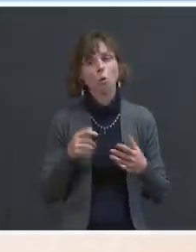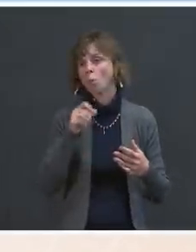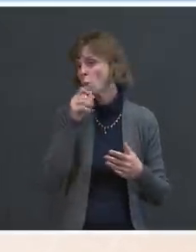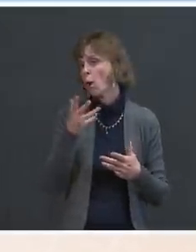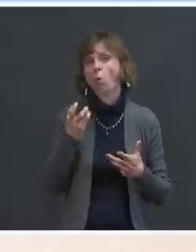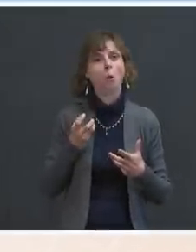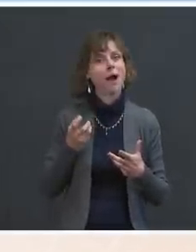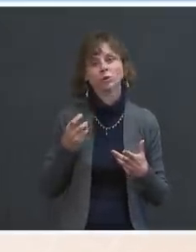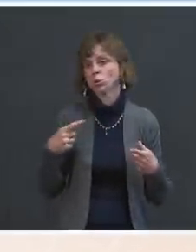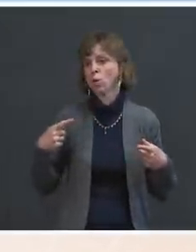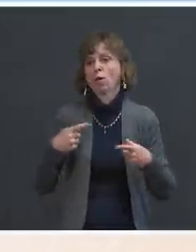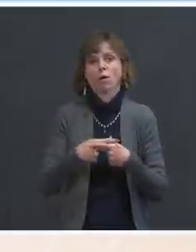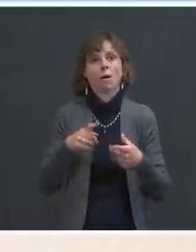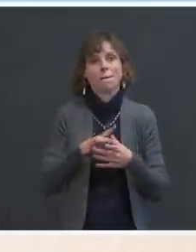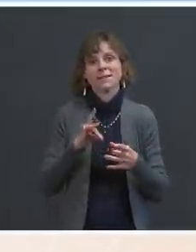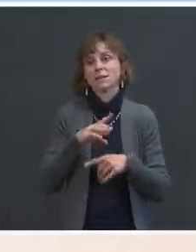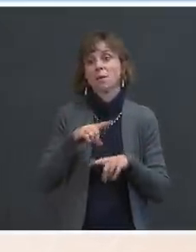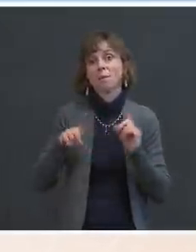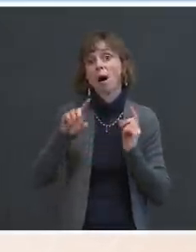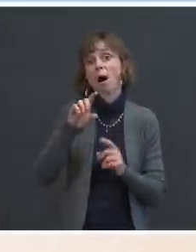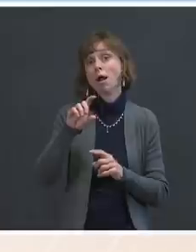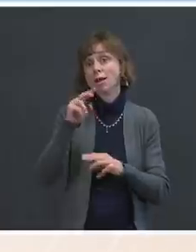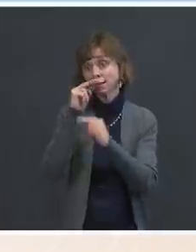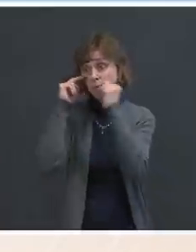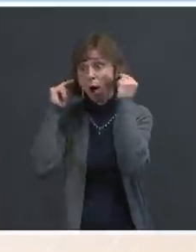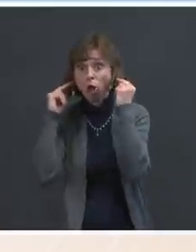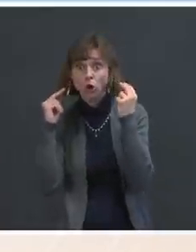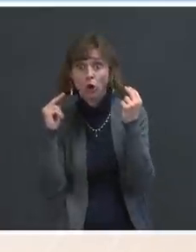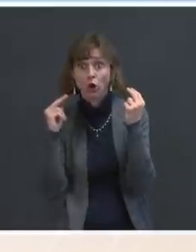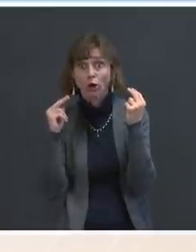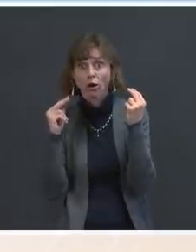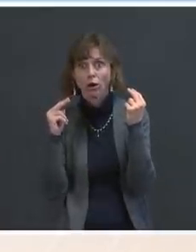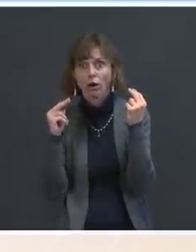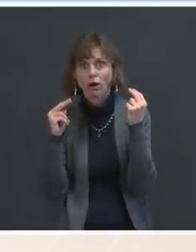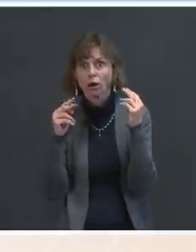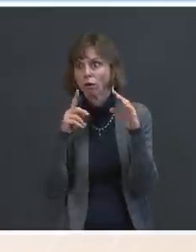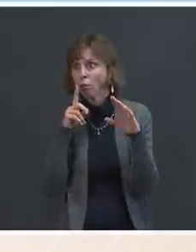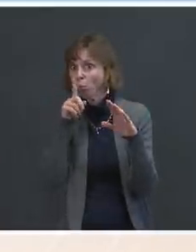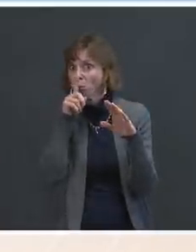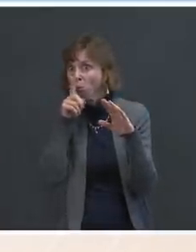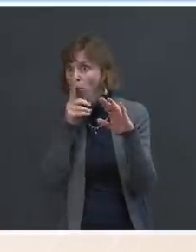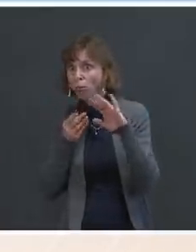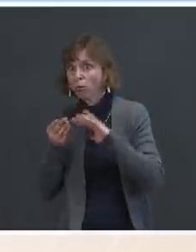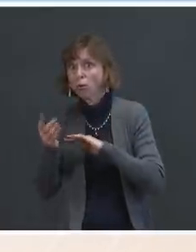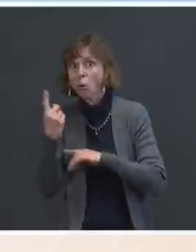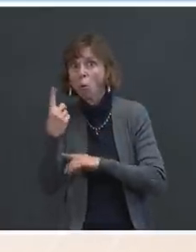and smugglers are only trying to send one message. So, we're relying on every means